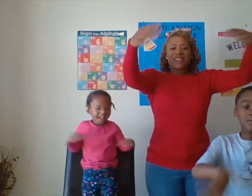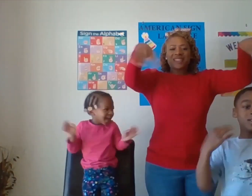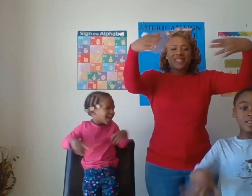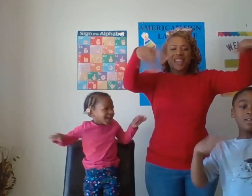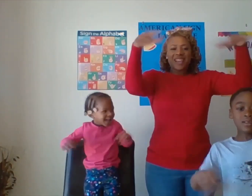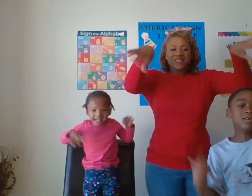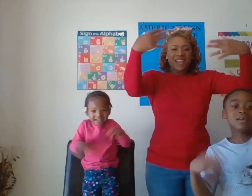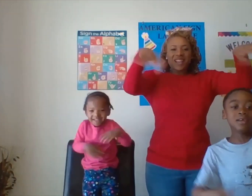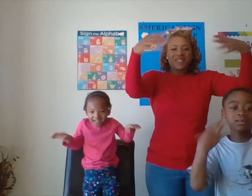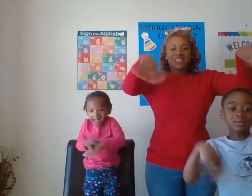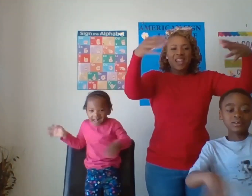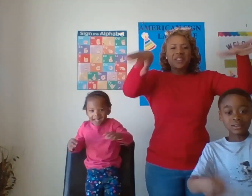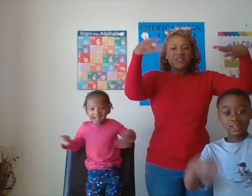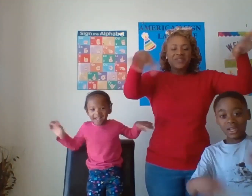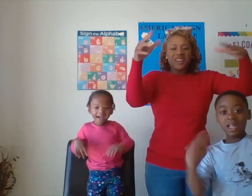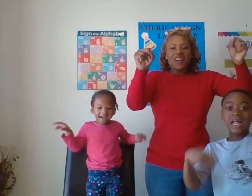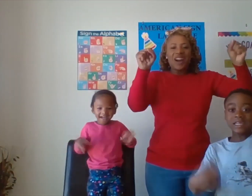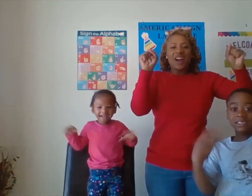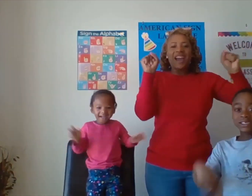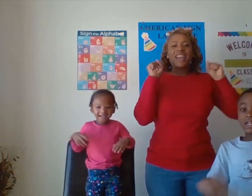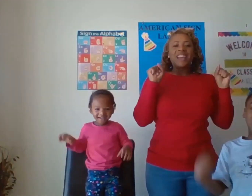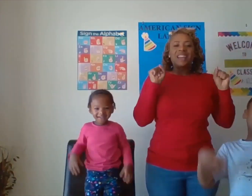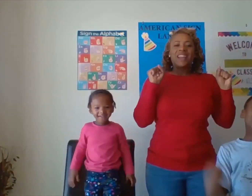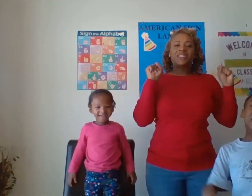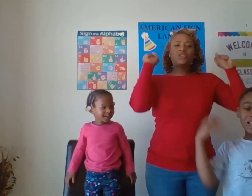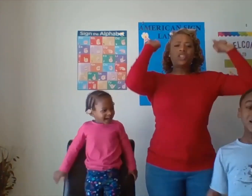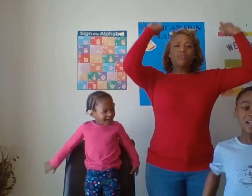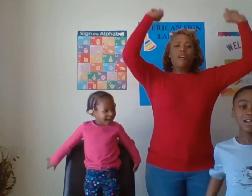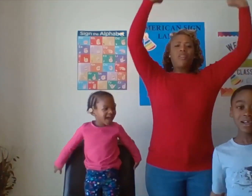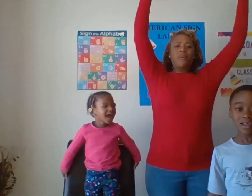stay go take up Lego all right now stretch them all the way